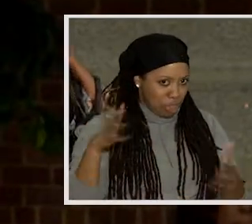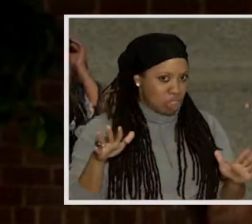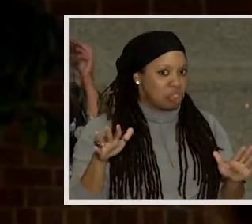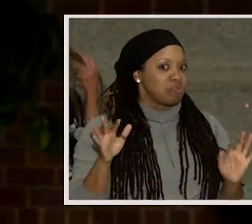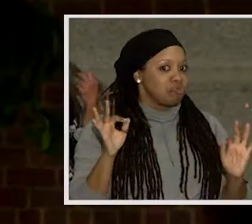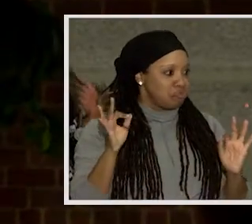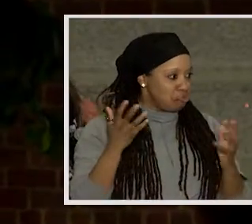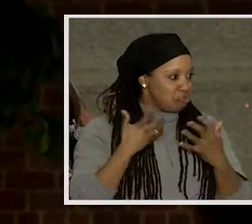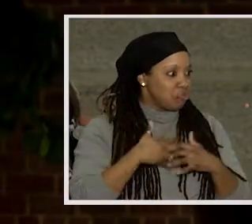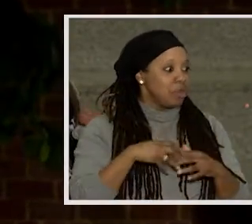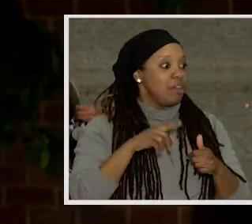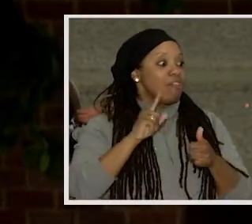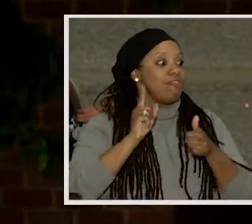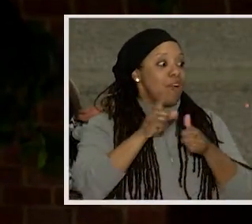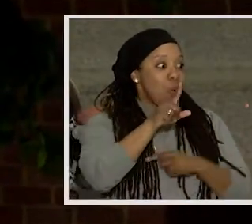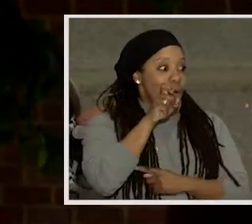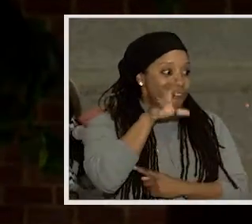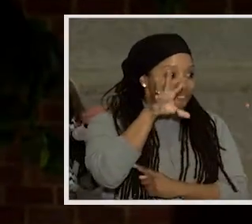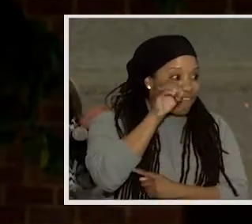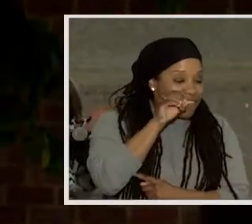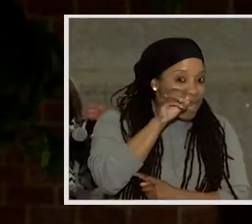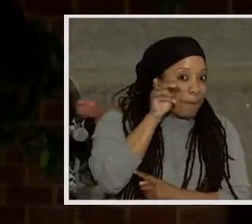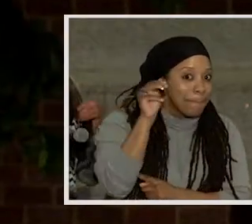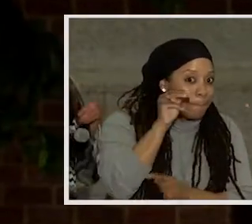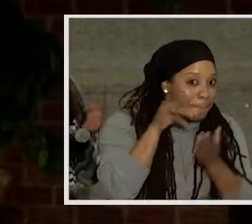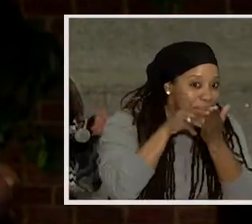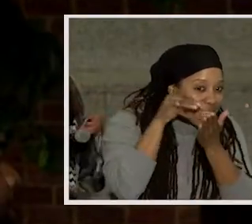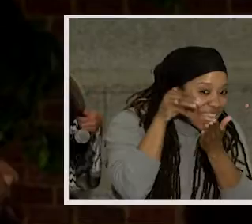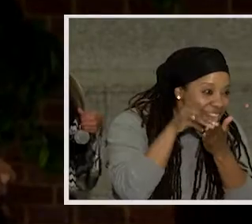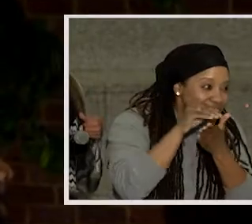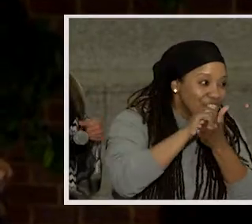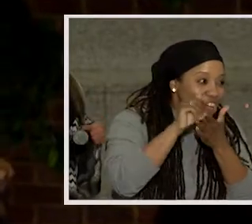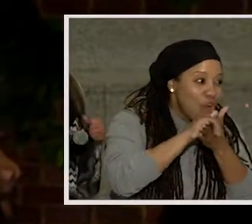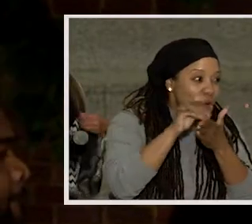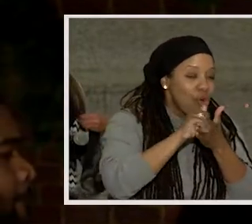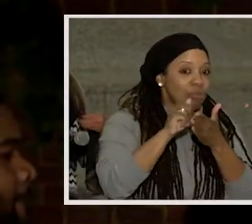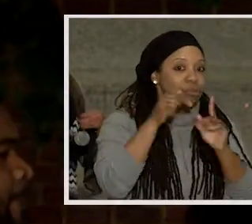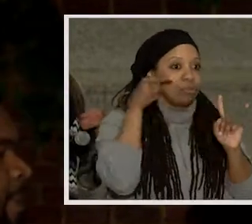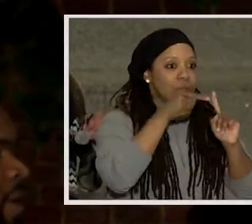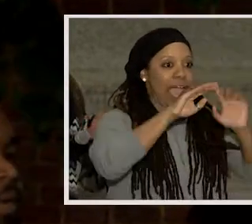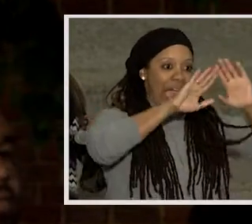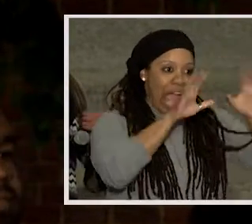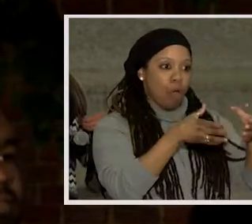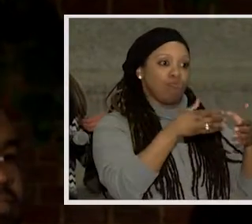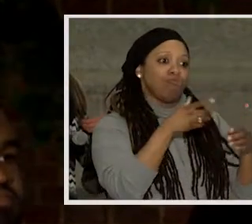MILLION FOR THE HOUSING PRODUCTION TRUST FUND. AS WELL AS PERMANENT SUPPORTIVE HOUSING. AND HOMELESS SERVICES.